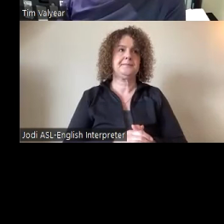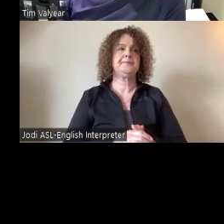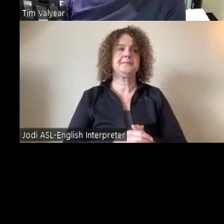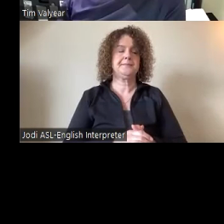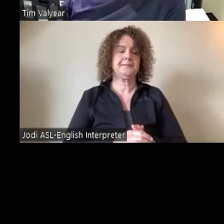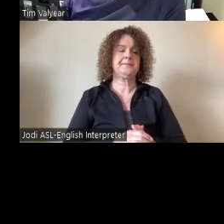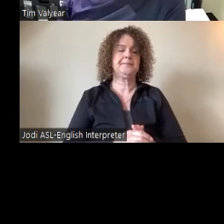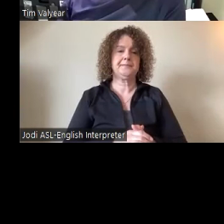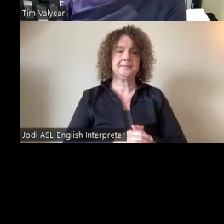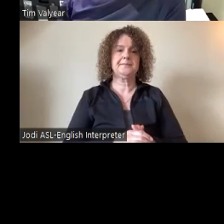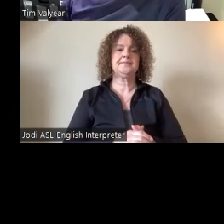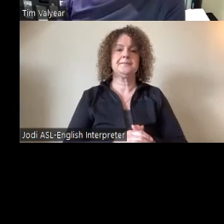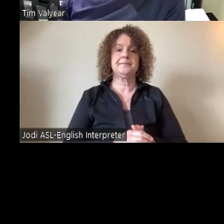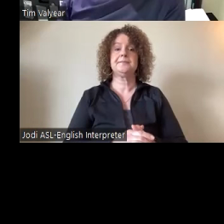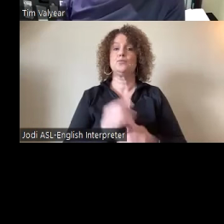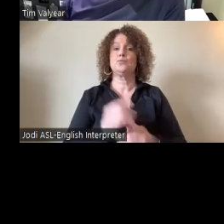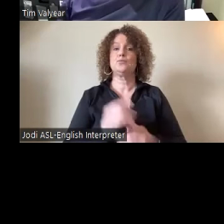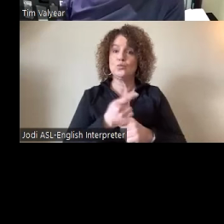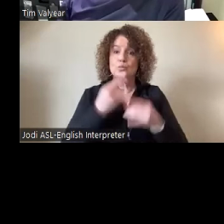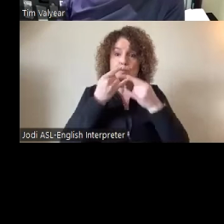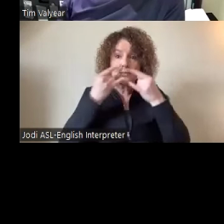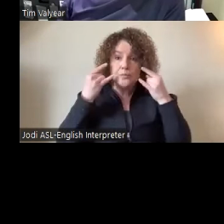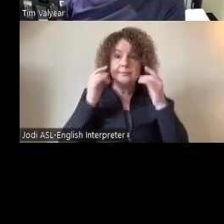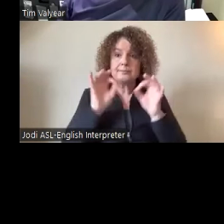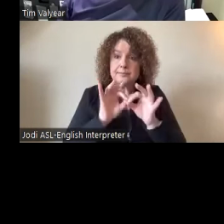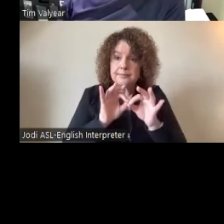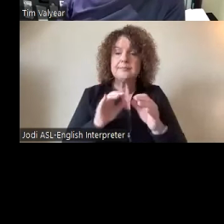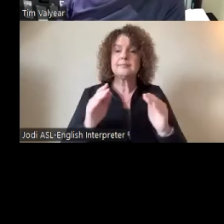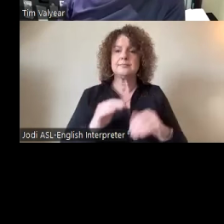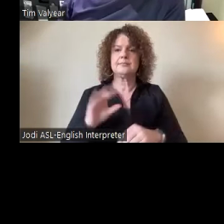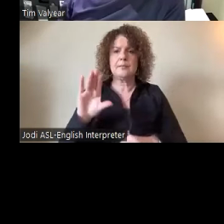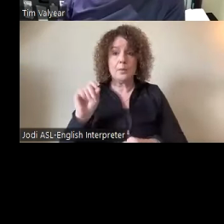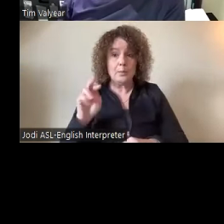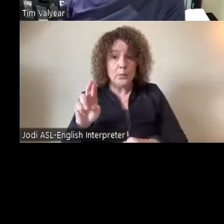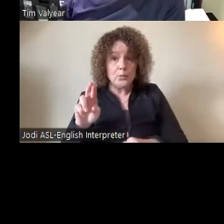much less ill